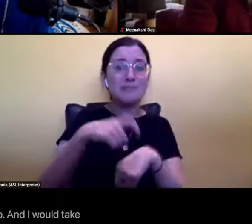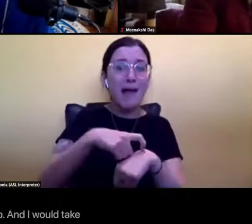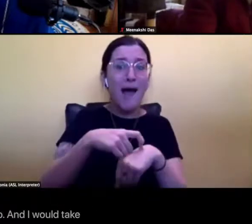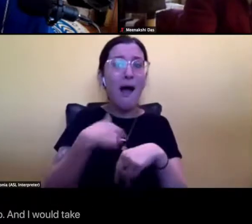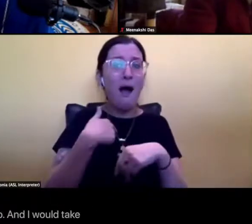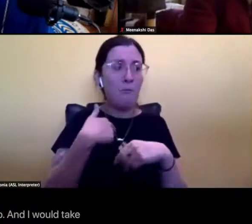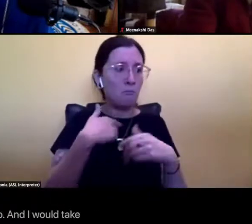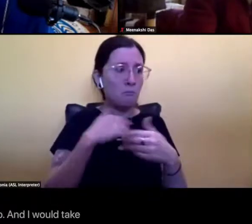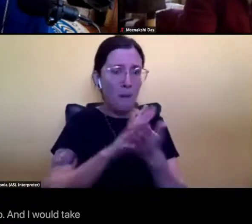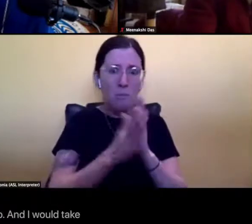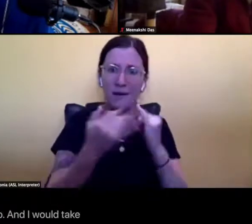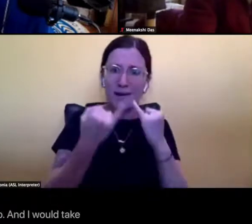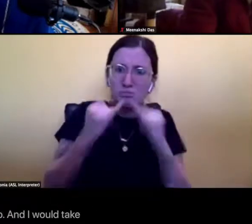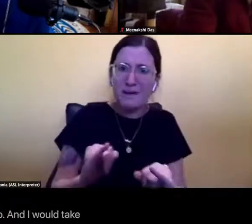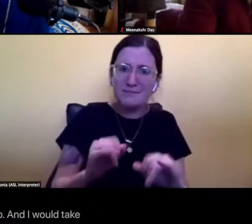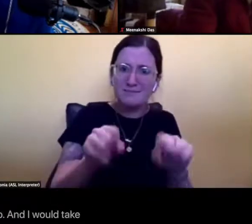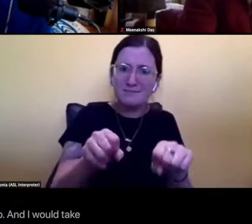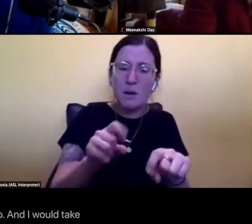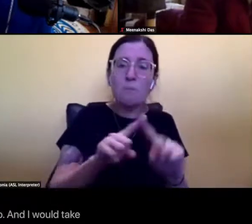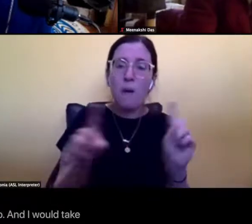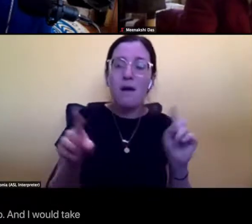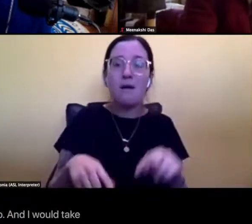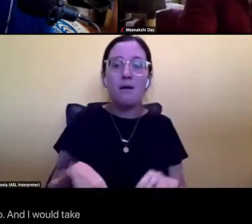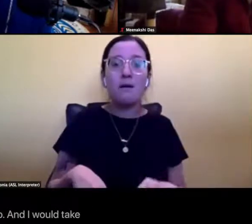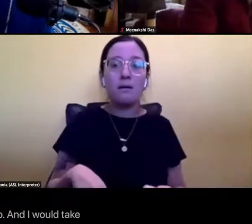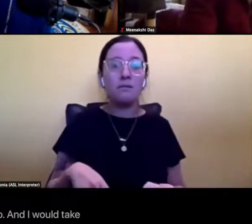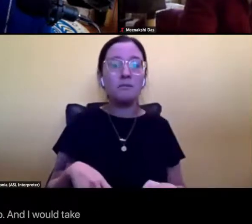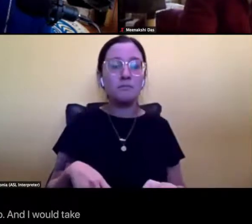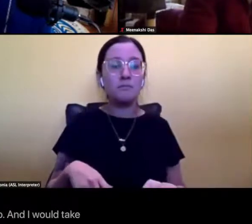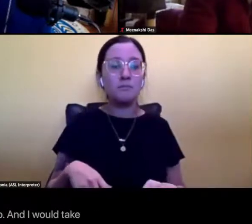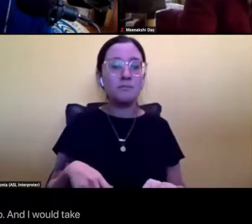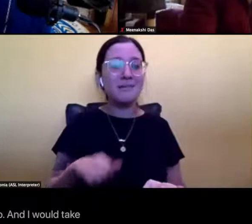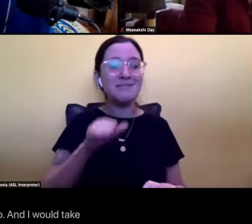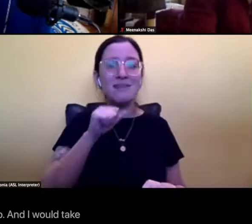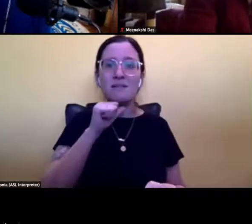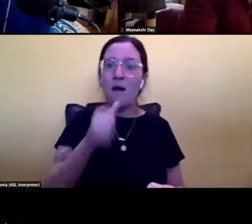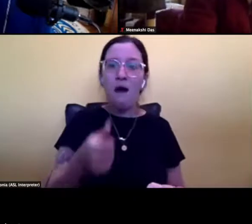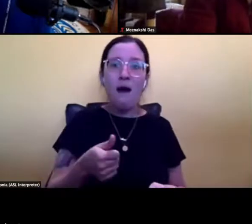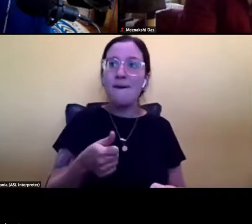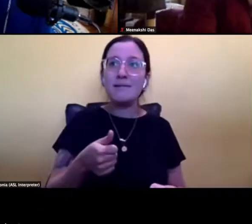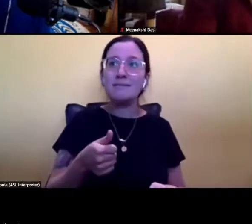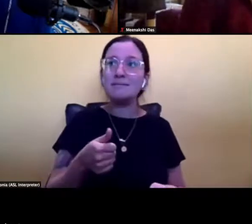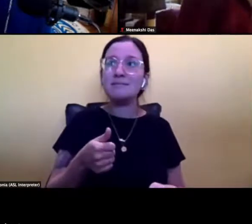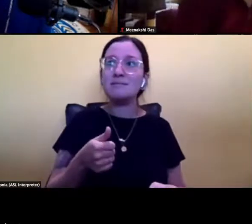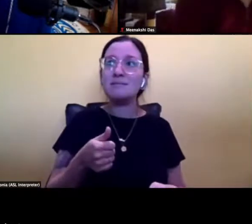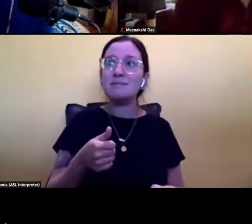I would just say though that it really was not ever a question of oh do I ask for accommodations